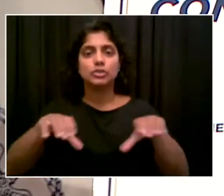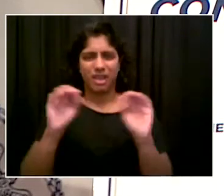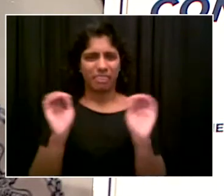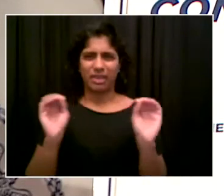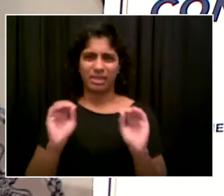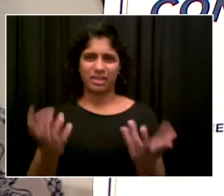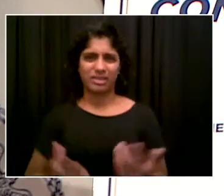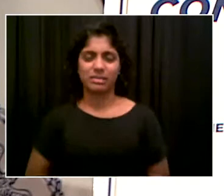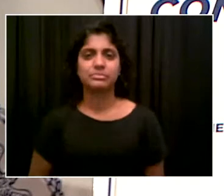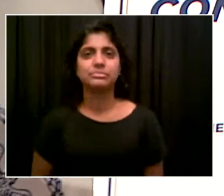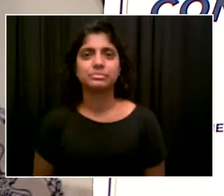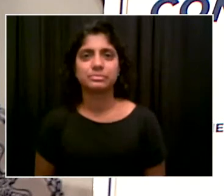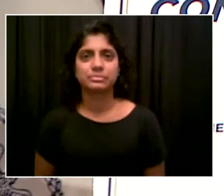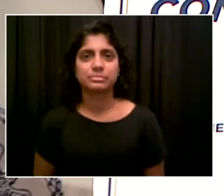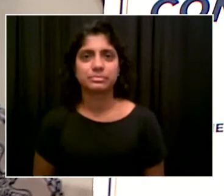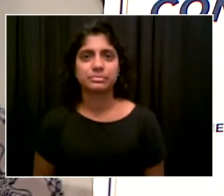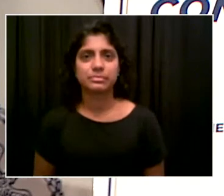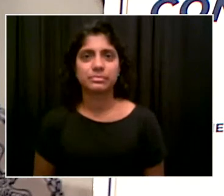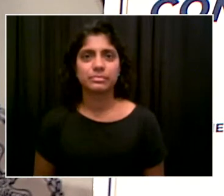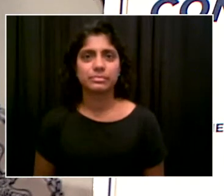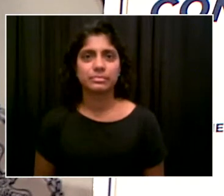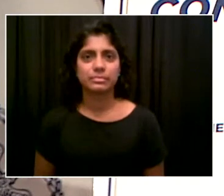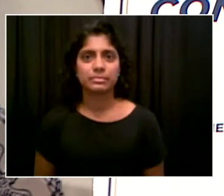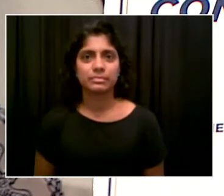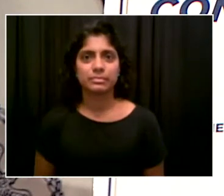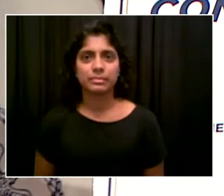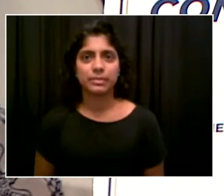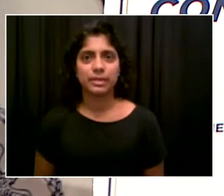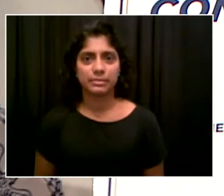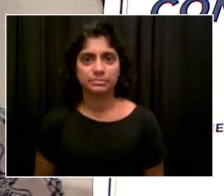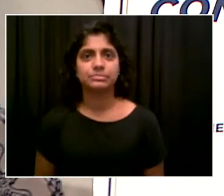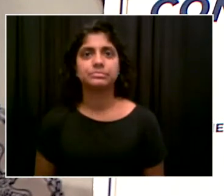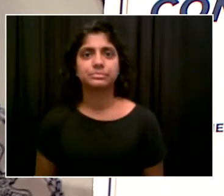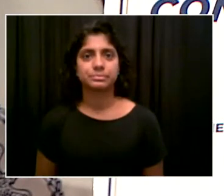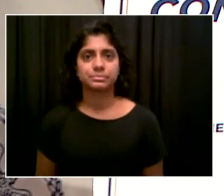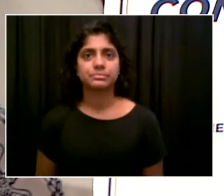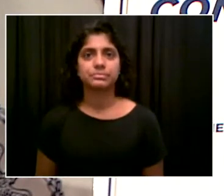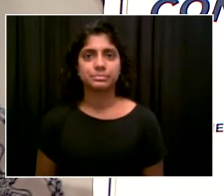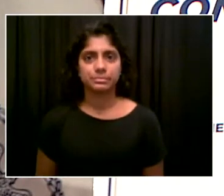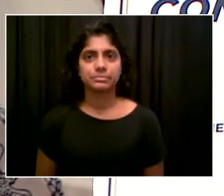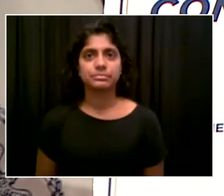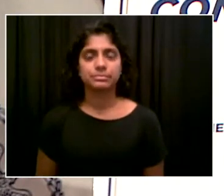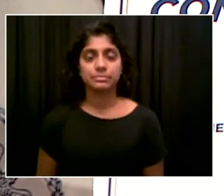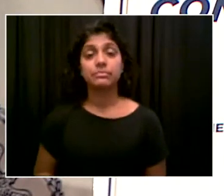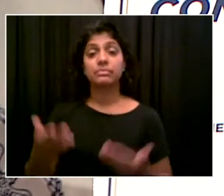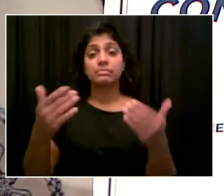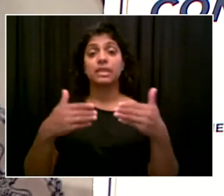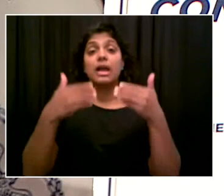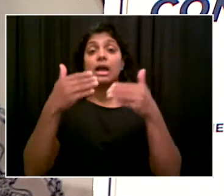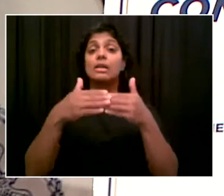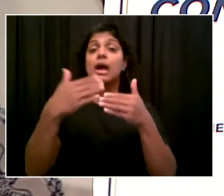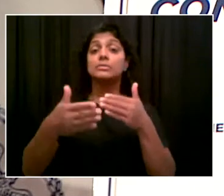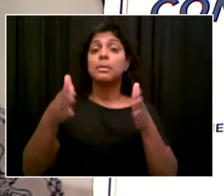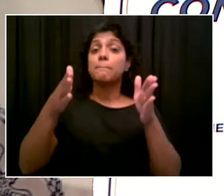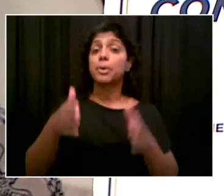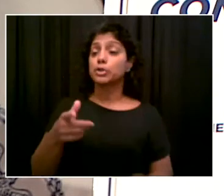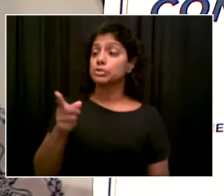SUBWAYS ONCE AND FOR ALL. I WANT YOU TO HEAR FROM SOME FOLKS THAT CARE